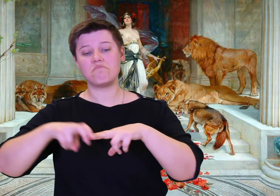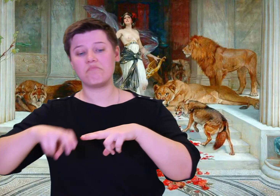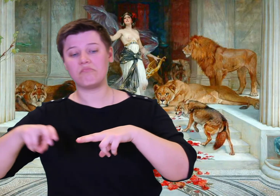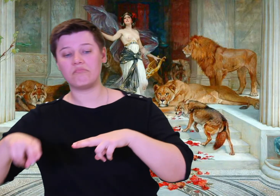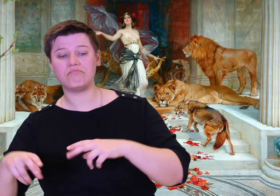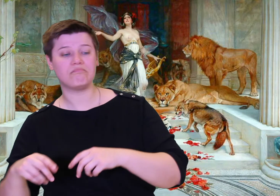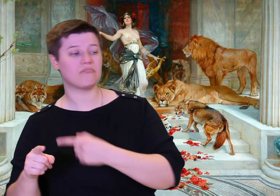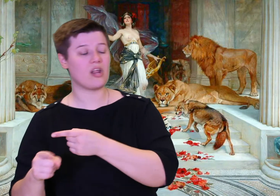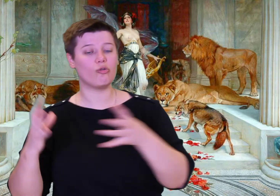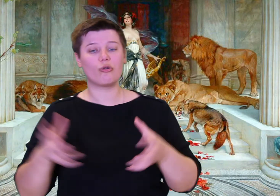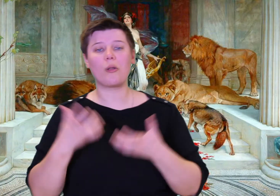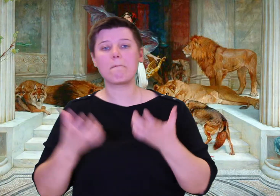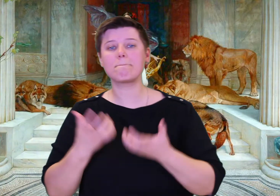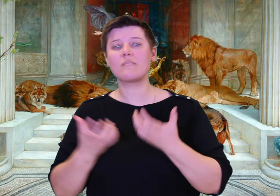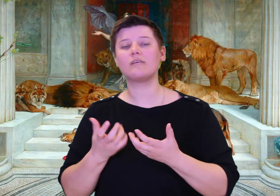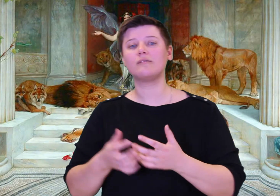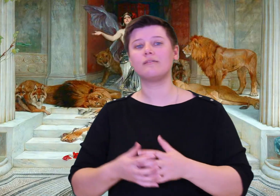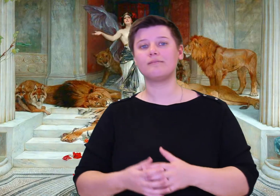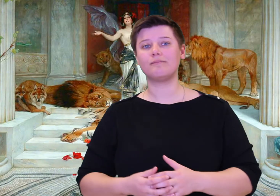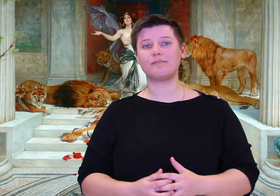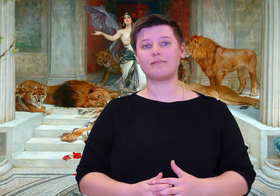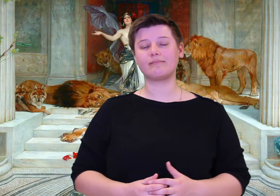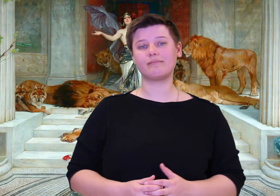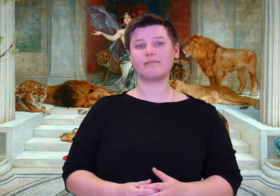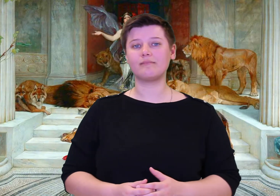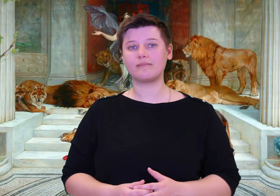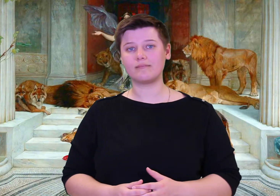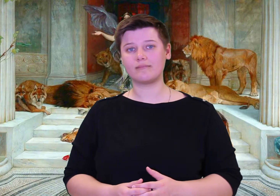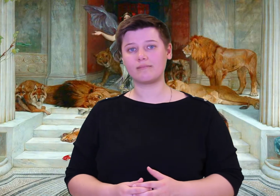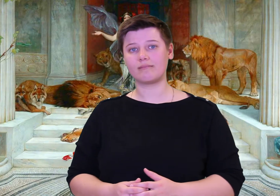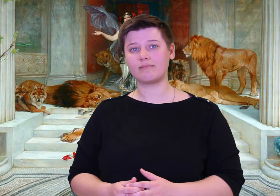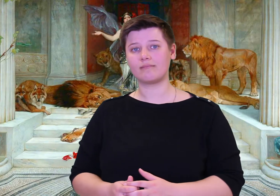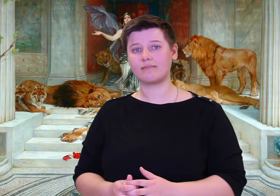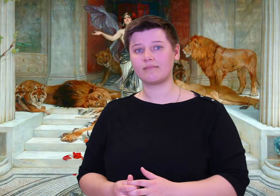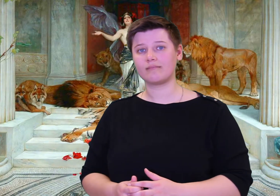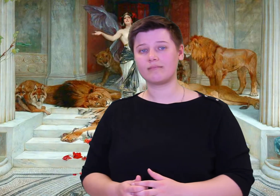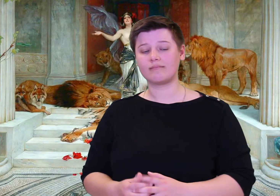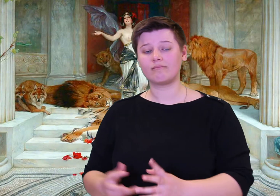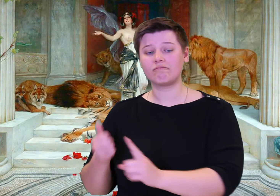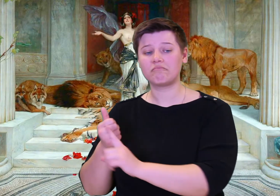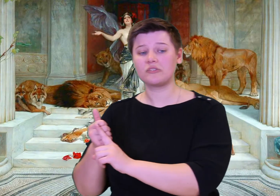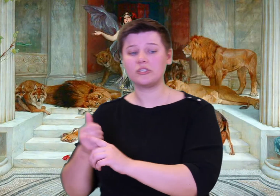She led them in, sat them on chairs, and blended them a potion of